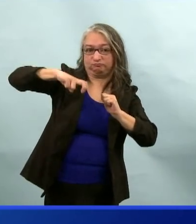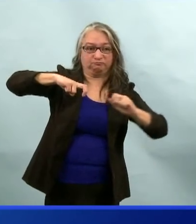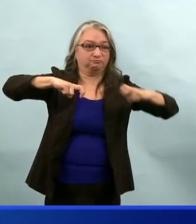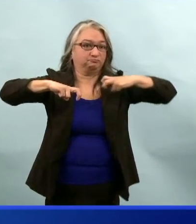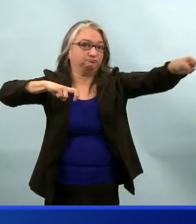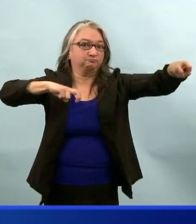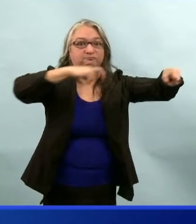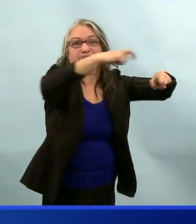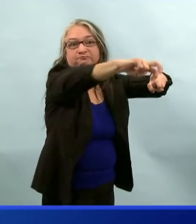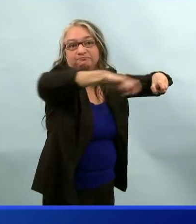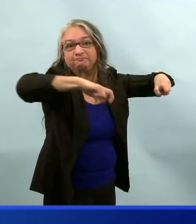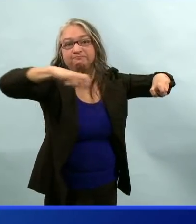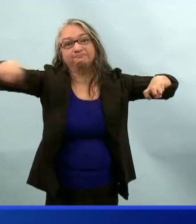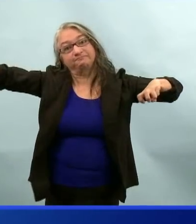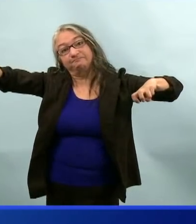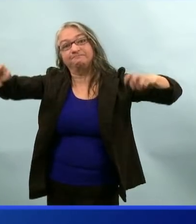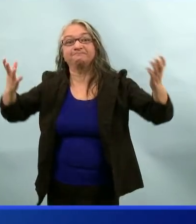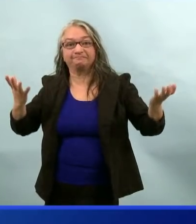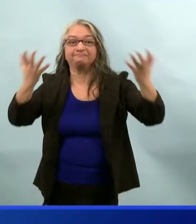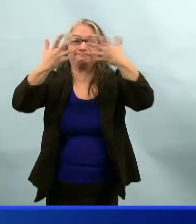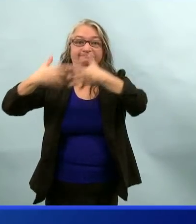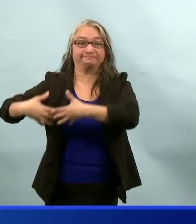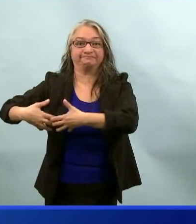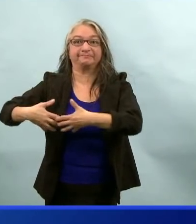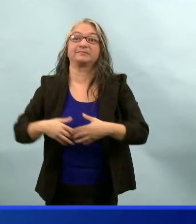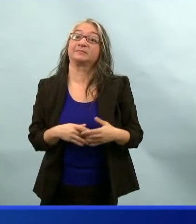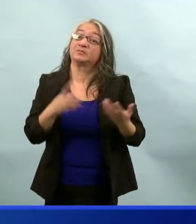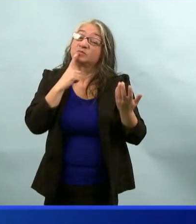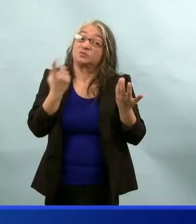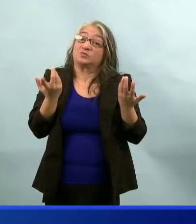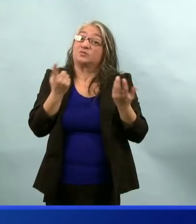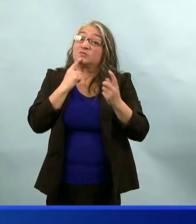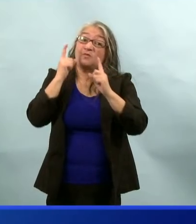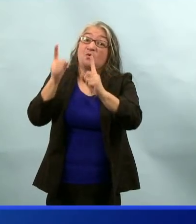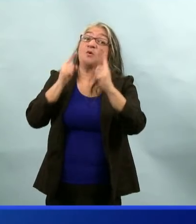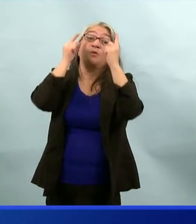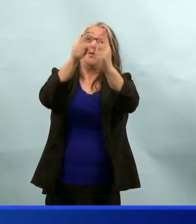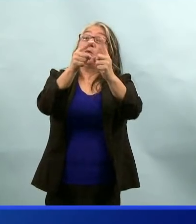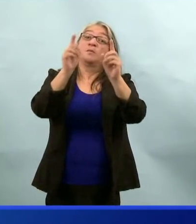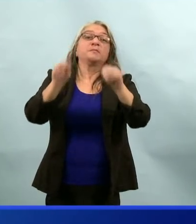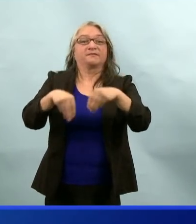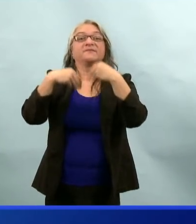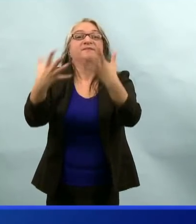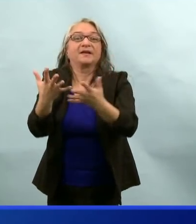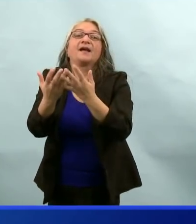to be able to care for more patients is active work and obviously we need input from our staff